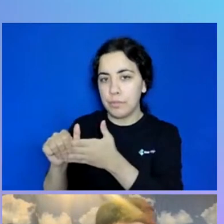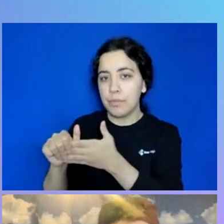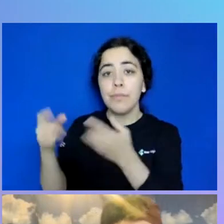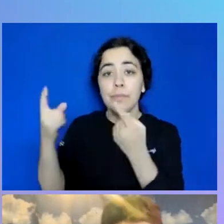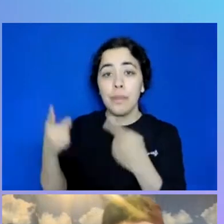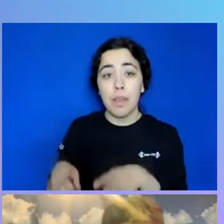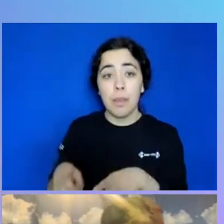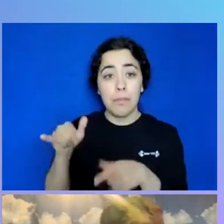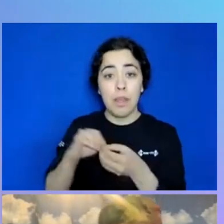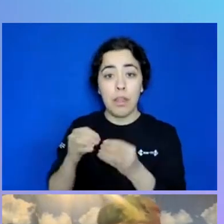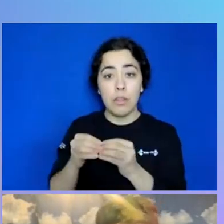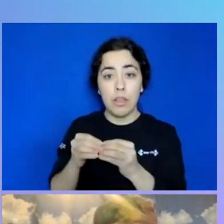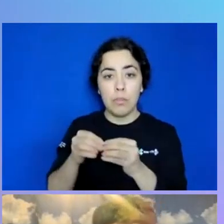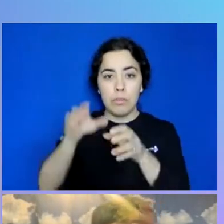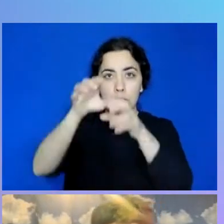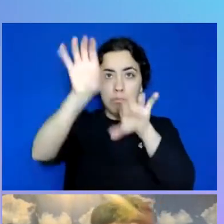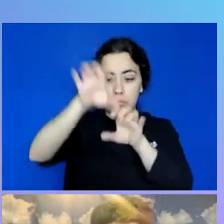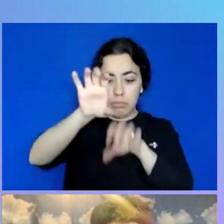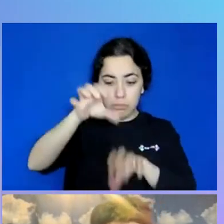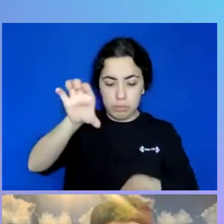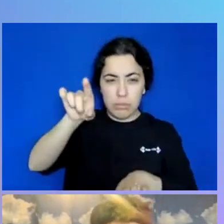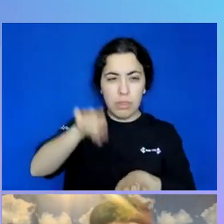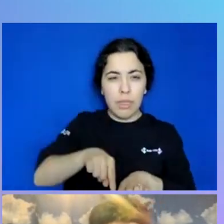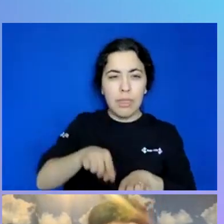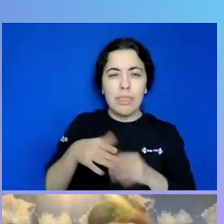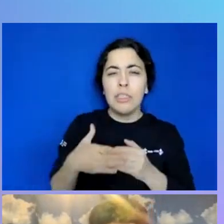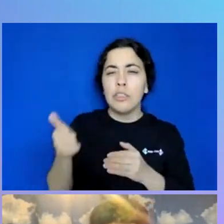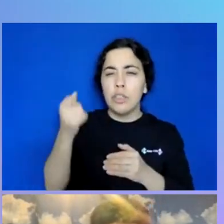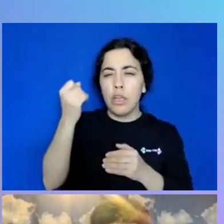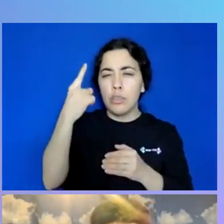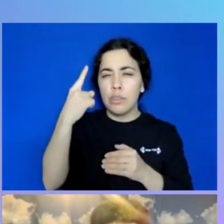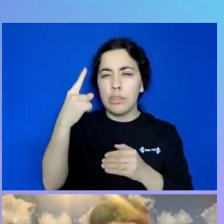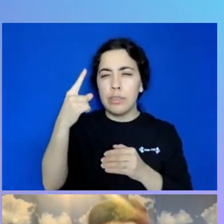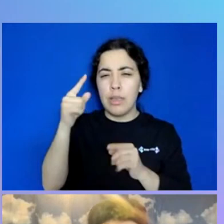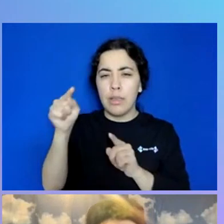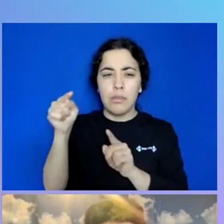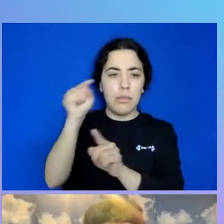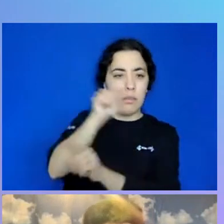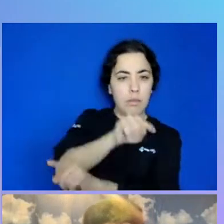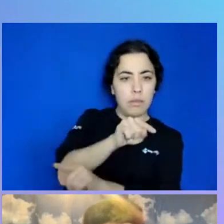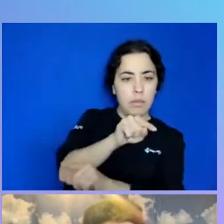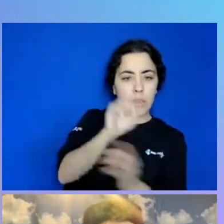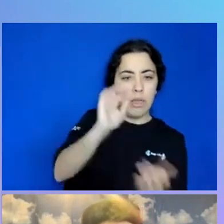broken out a little bit easier to understand. Uh, we see this